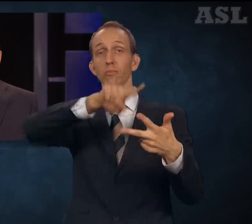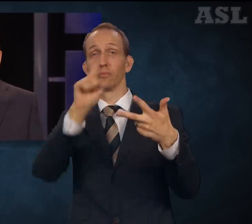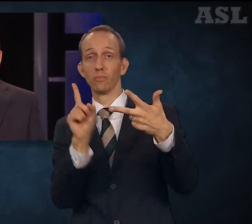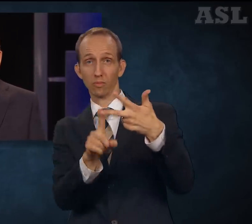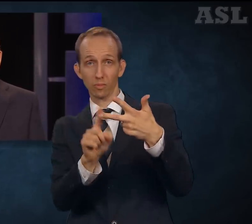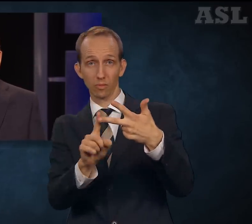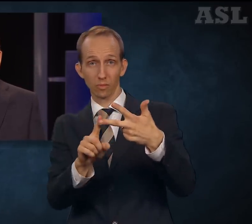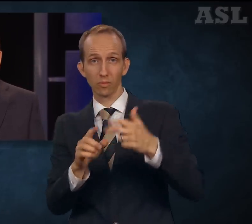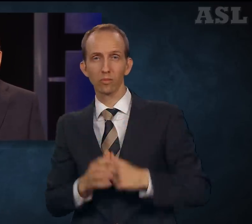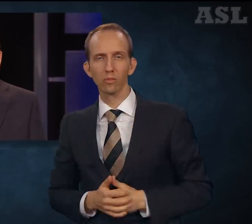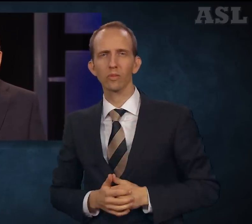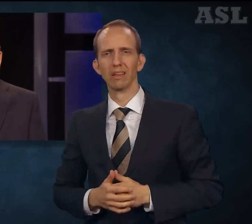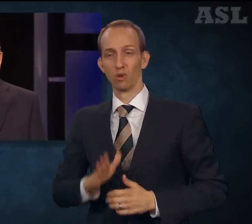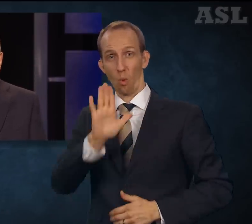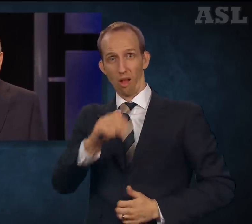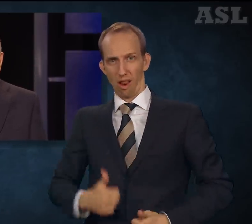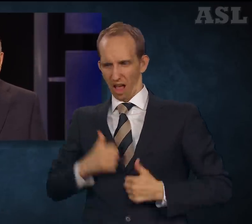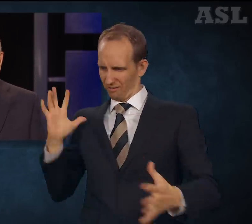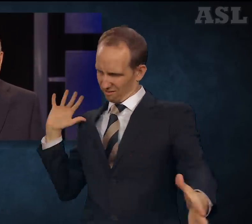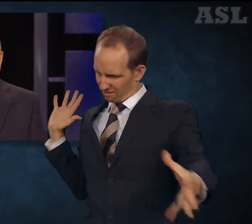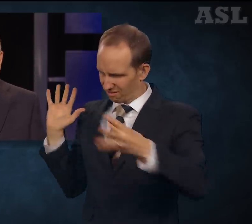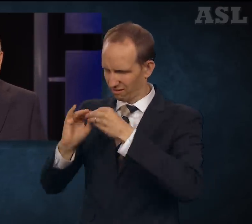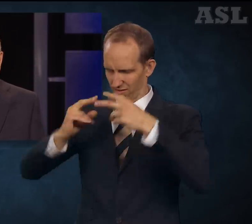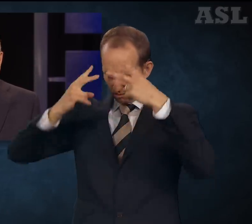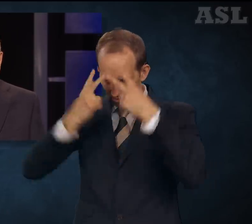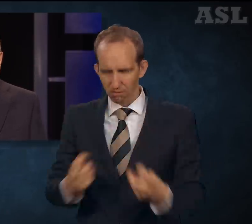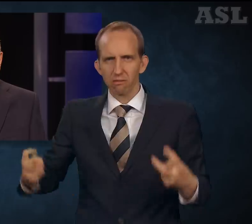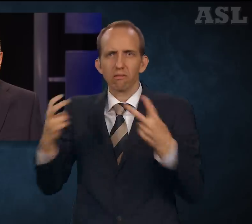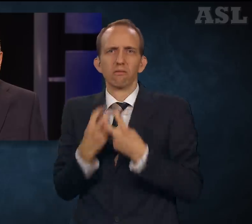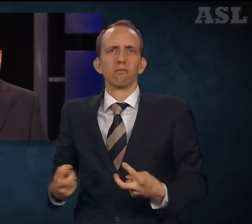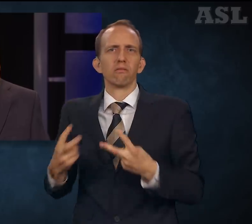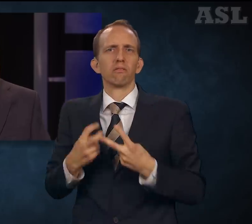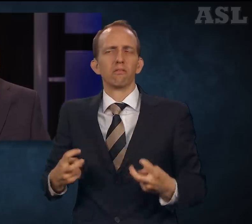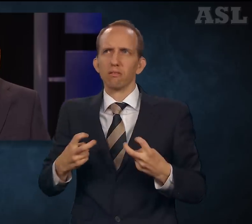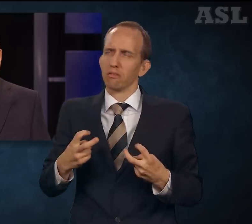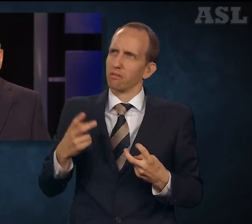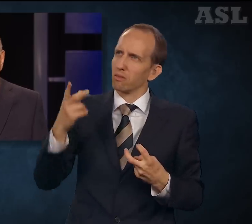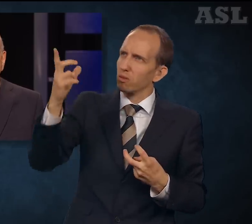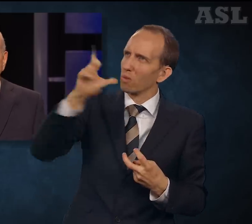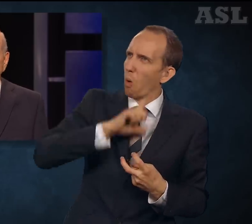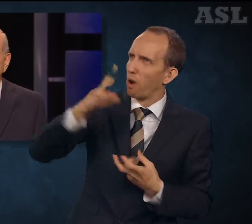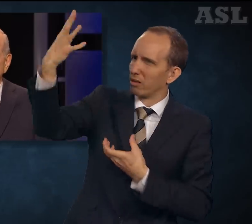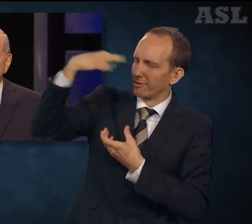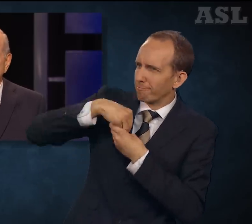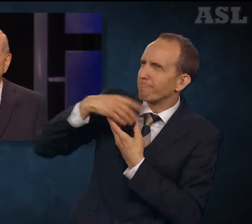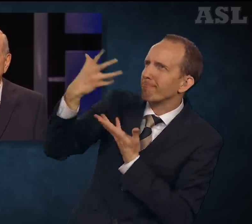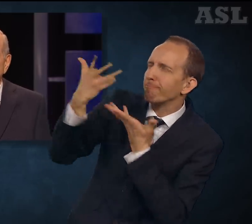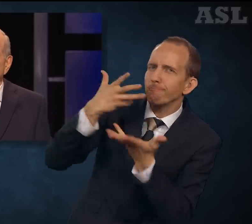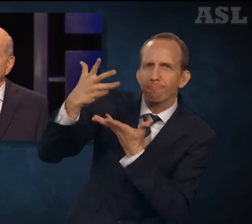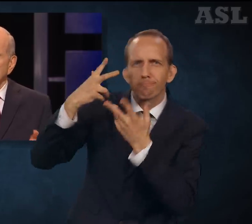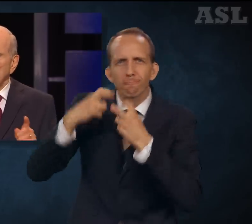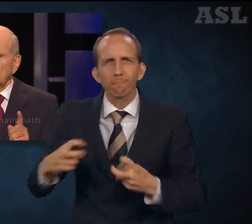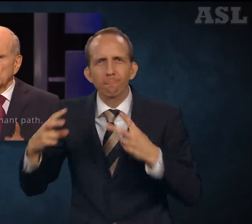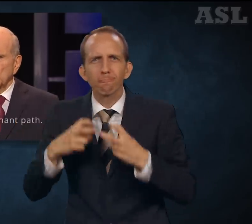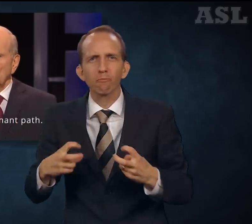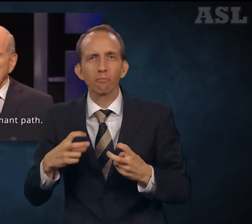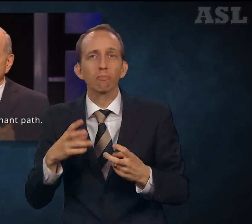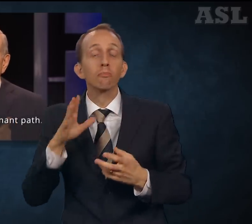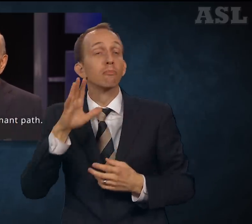MY THIRD INVITATION IS TO DO A THOROUGH LIFE ASSESSMENT